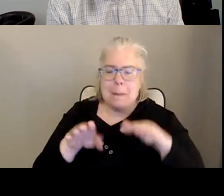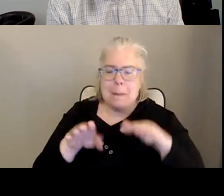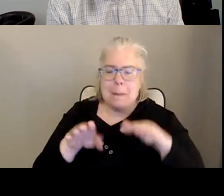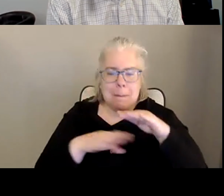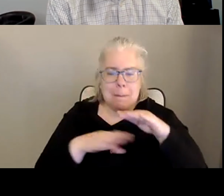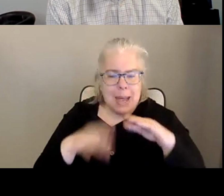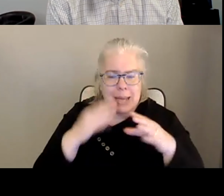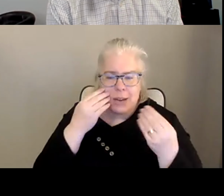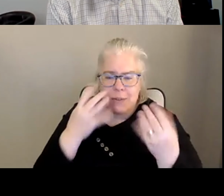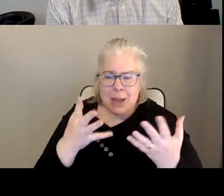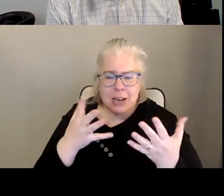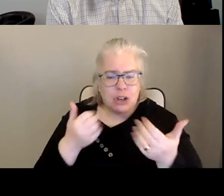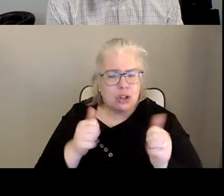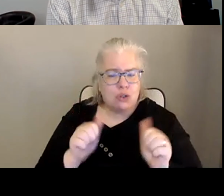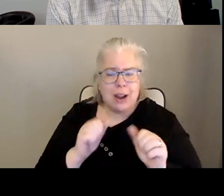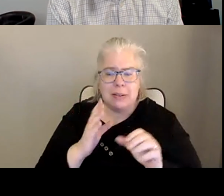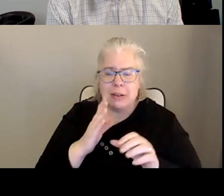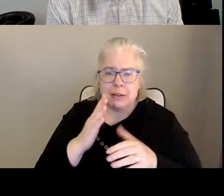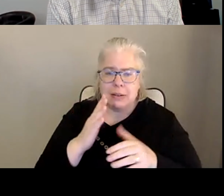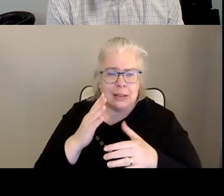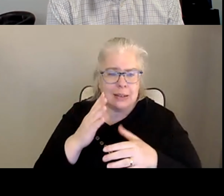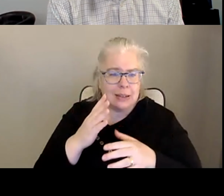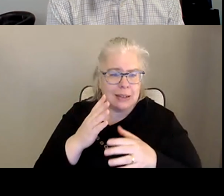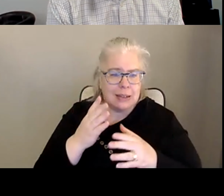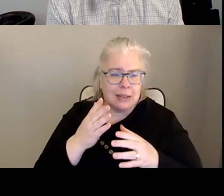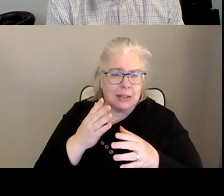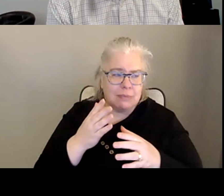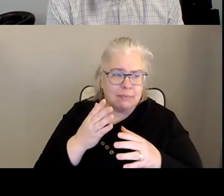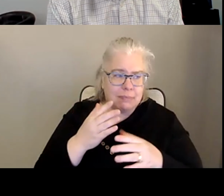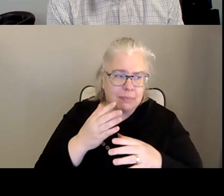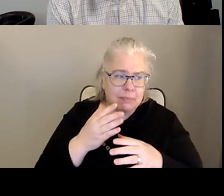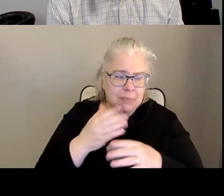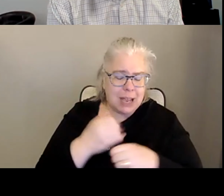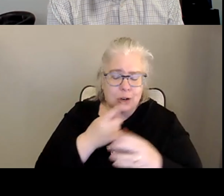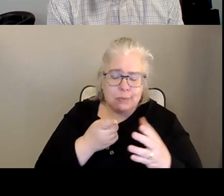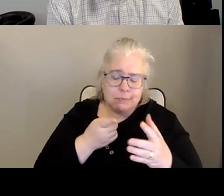and you're just trying to get through, basic understanding or understanding the gist